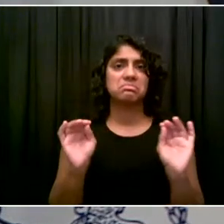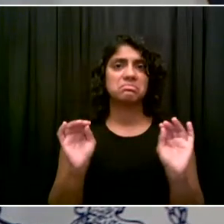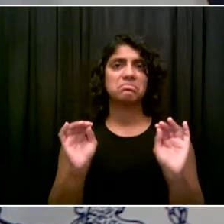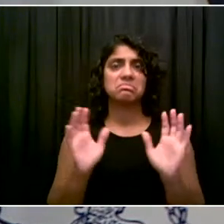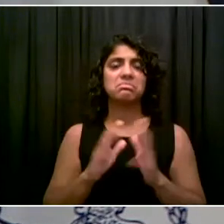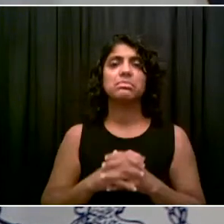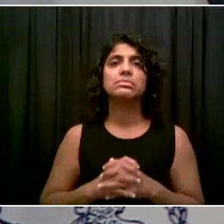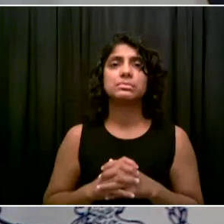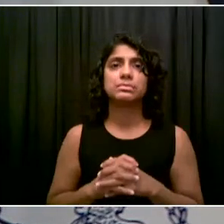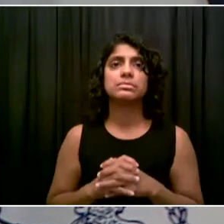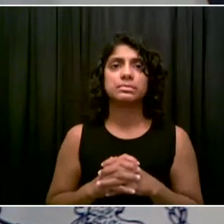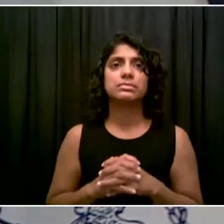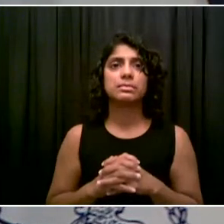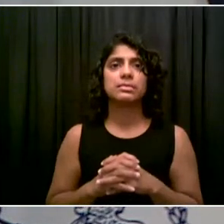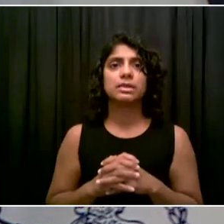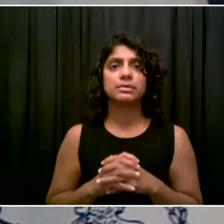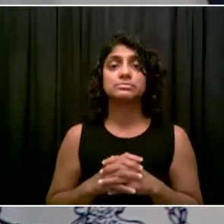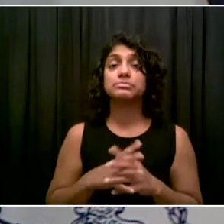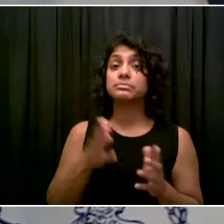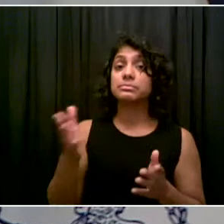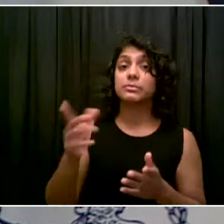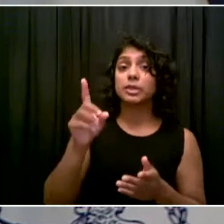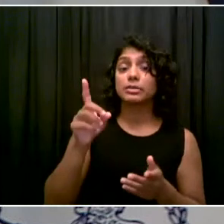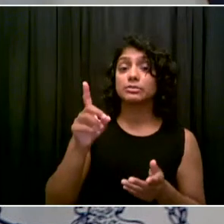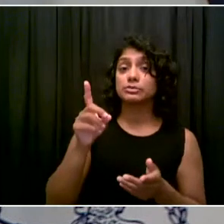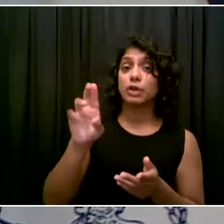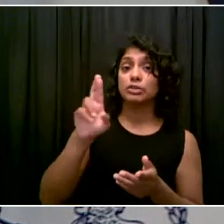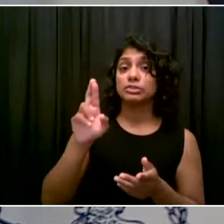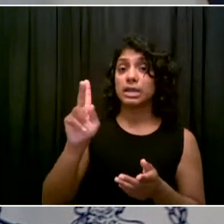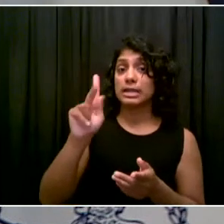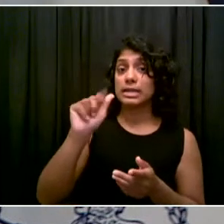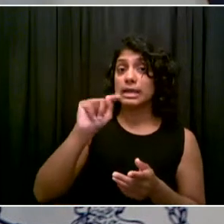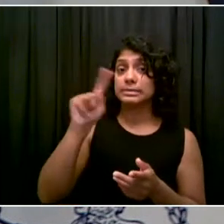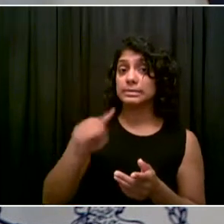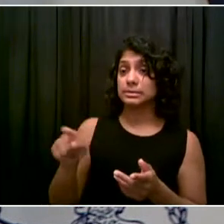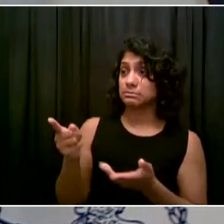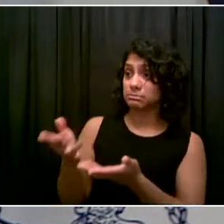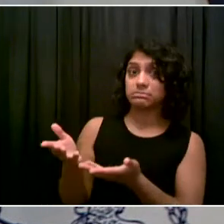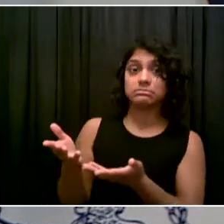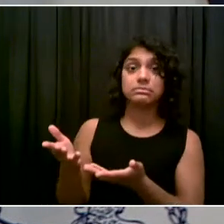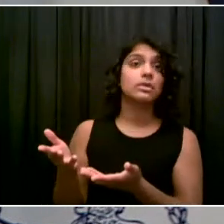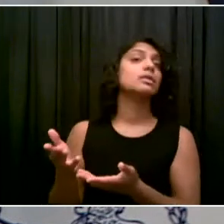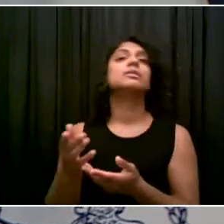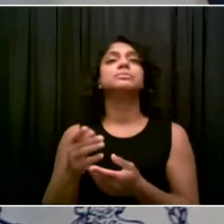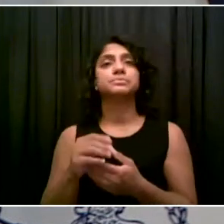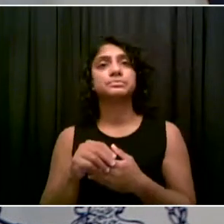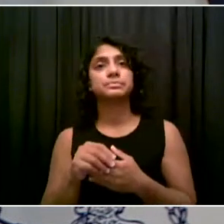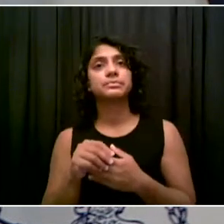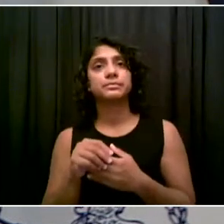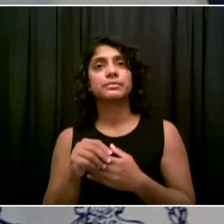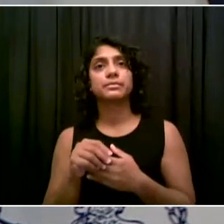DOCTOR . DR CHSHOKI.